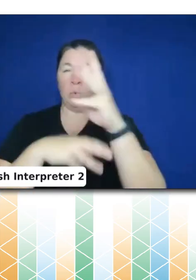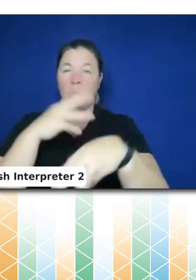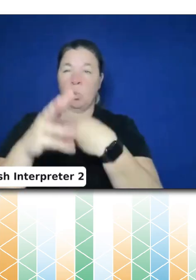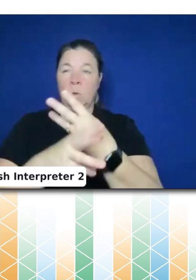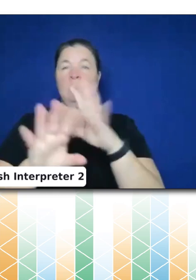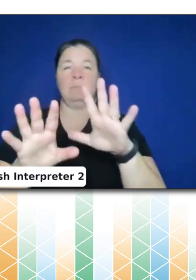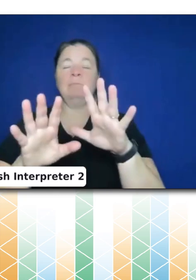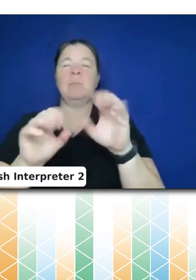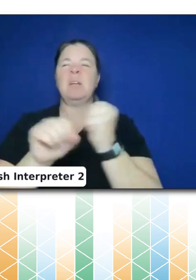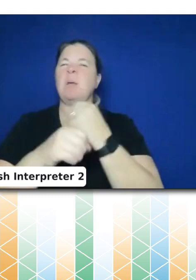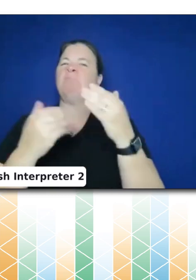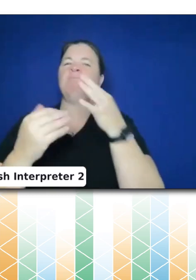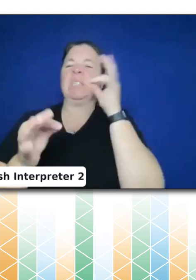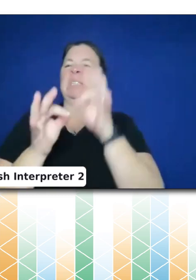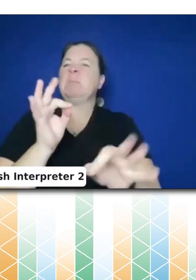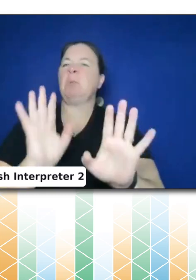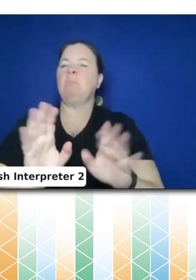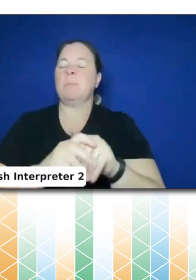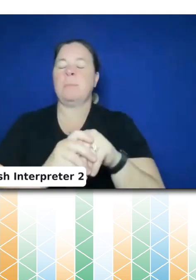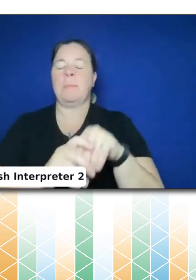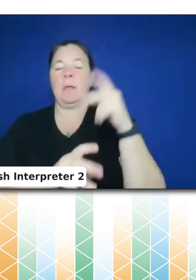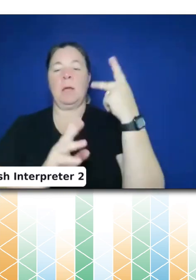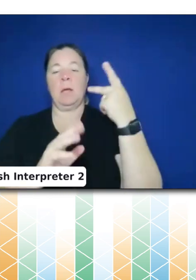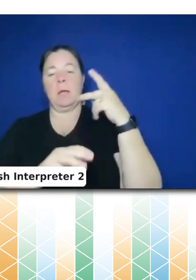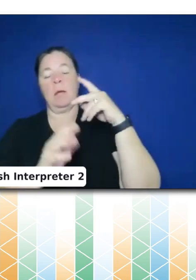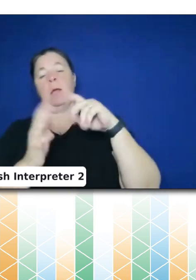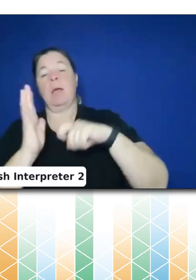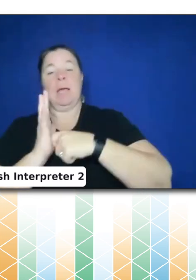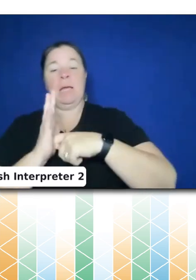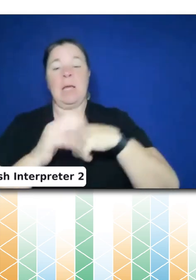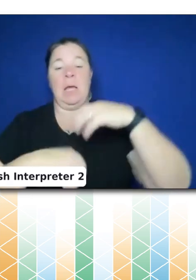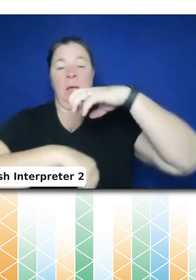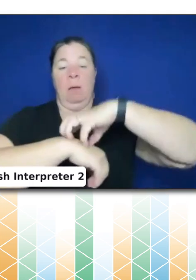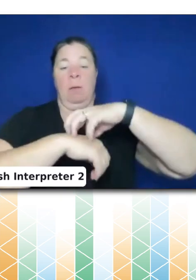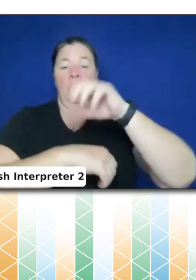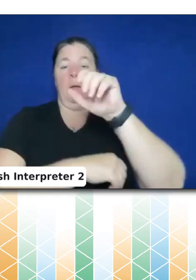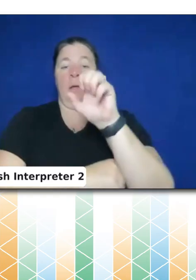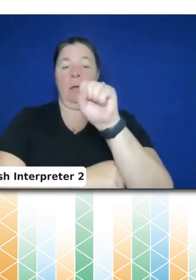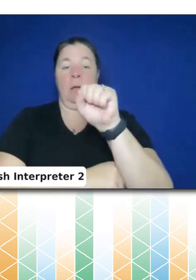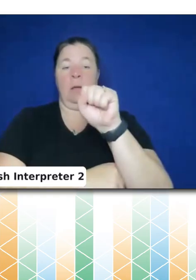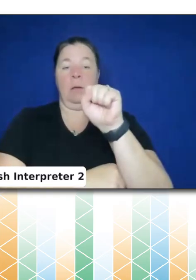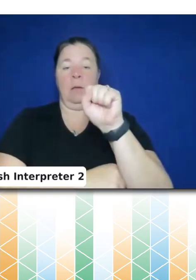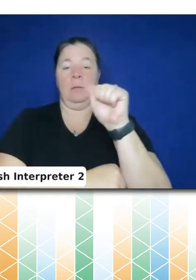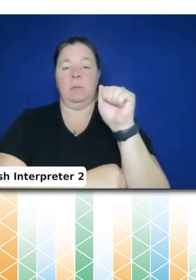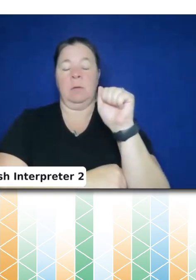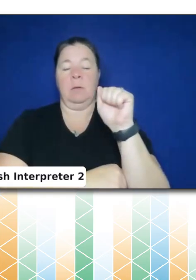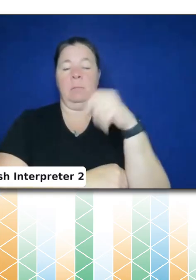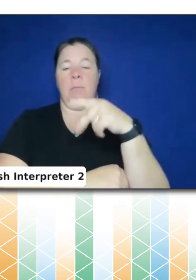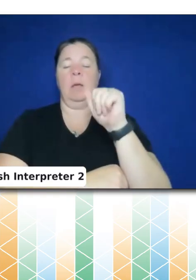With WorkSpan's key platforms, such as SAP Ariba, which we'll talk about today, as well as bids and tenders, Canada buys, and Ontario's Jaeger Portal.